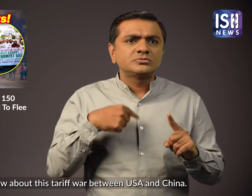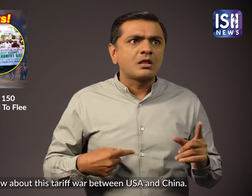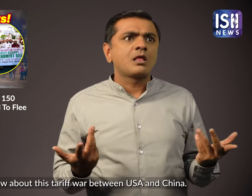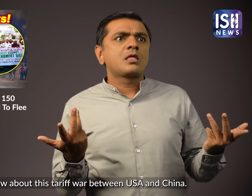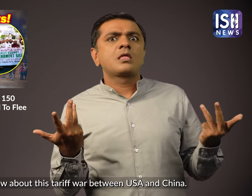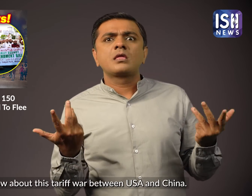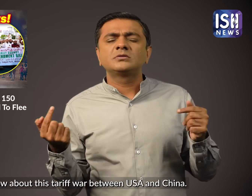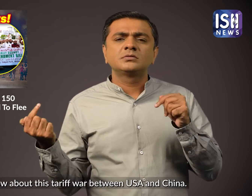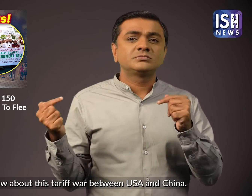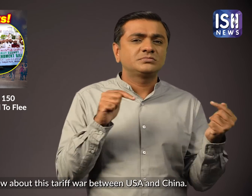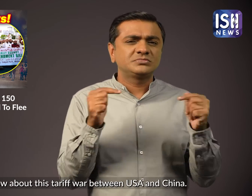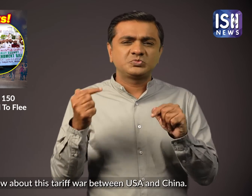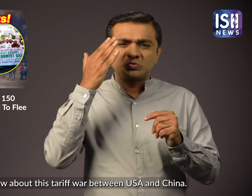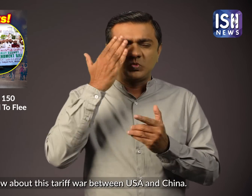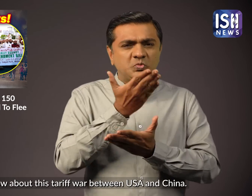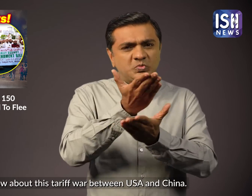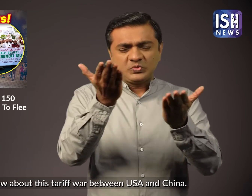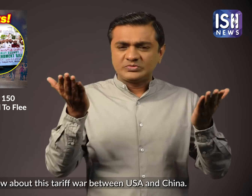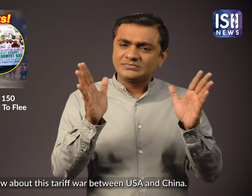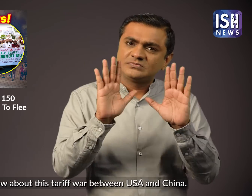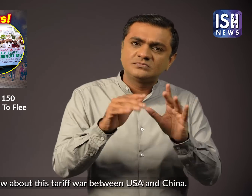You all know about this tariff war between USA and China.